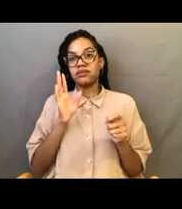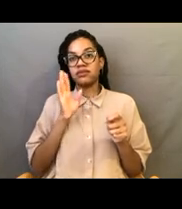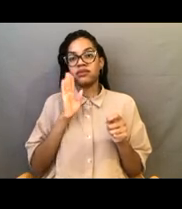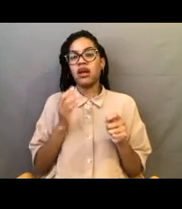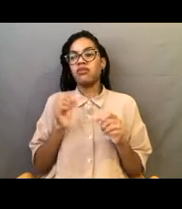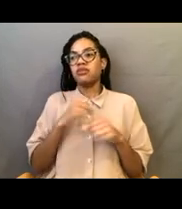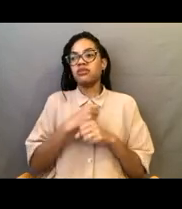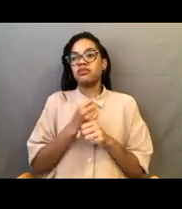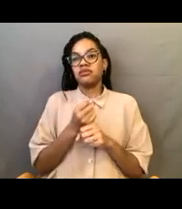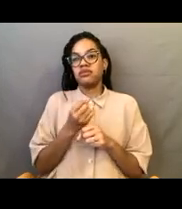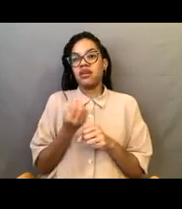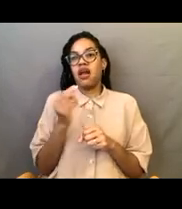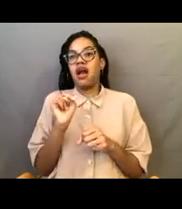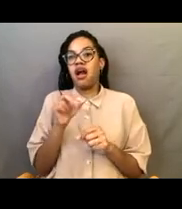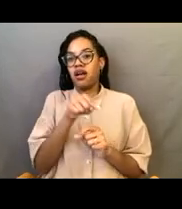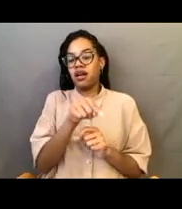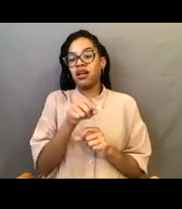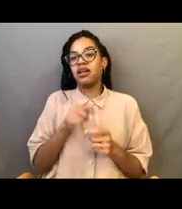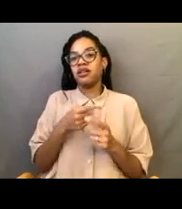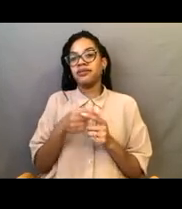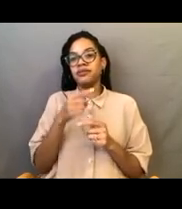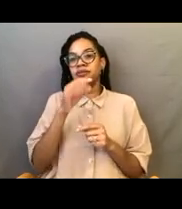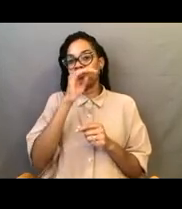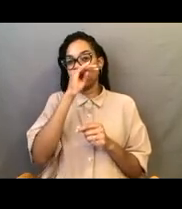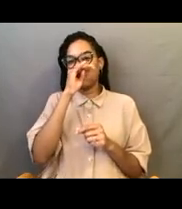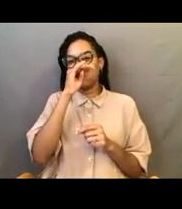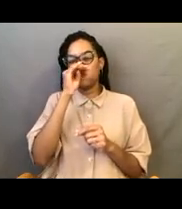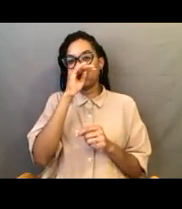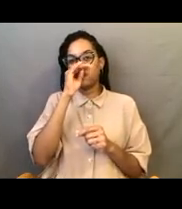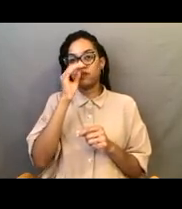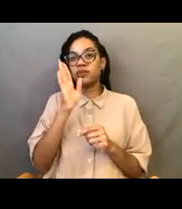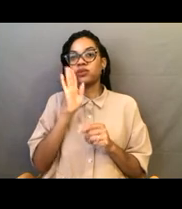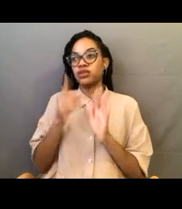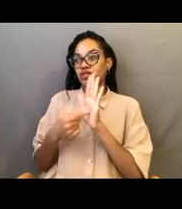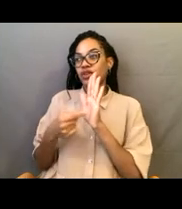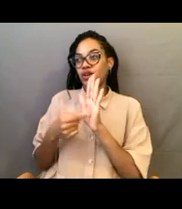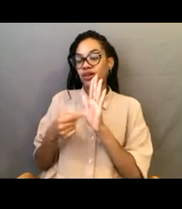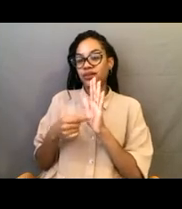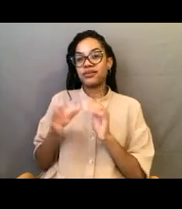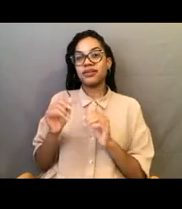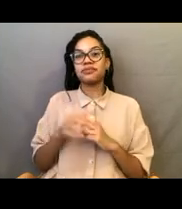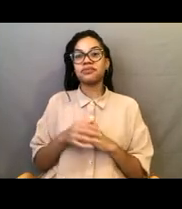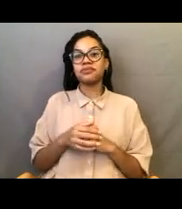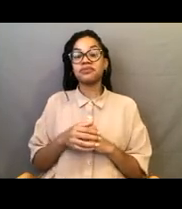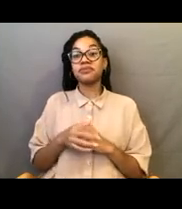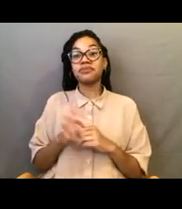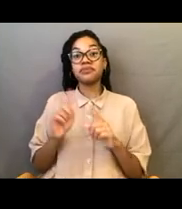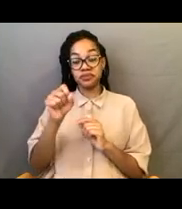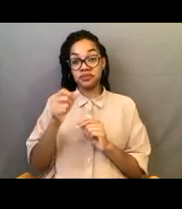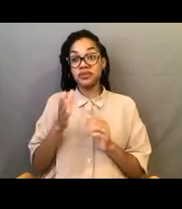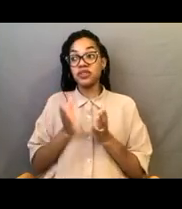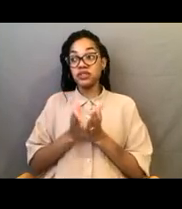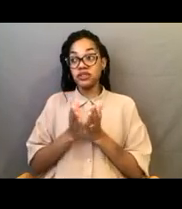and then when we transition out of this, I'll make sure that that'll be the first thing that we do. That first demo. So someone drives it on the boat, and there is a little screen